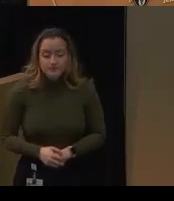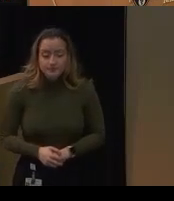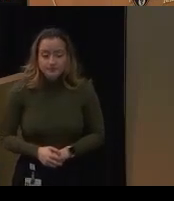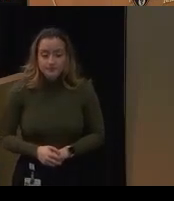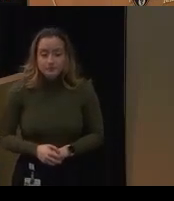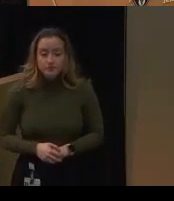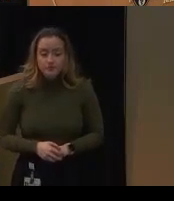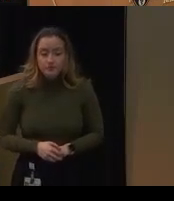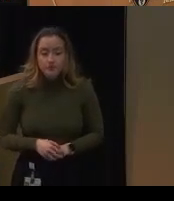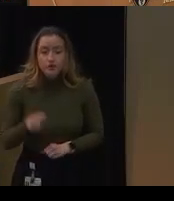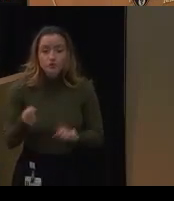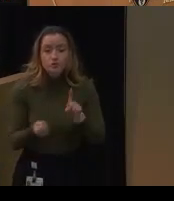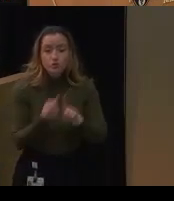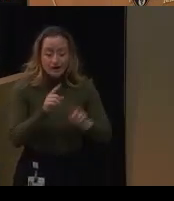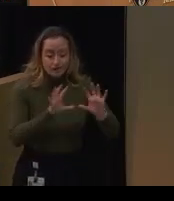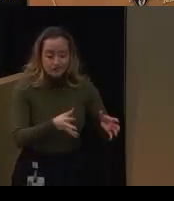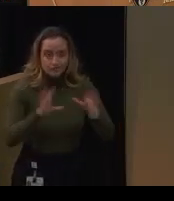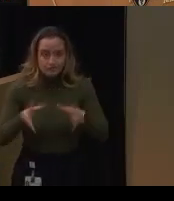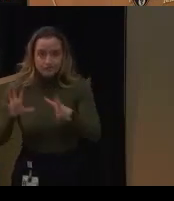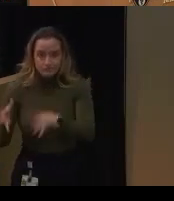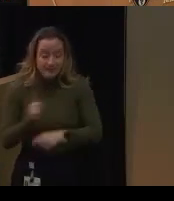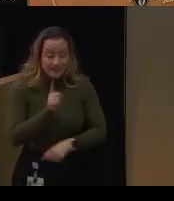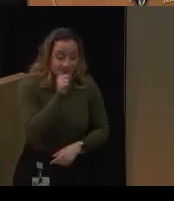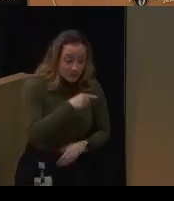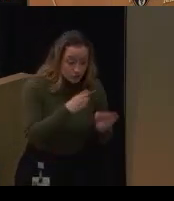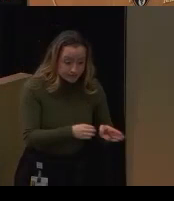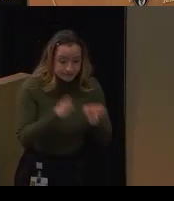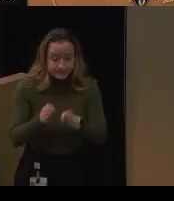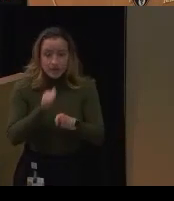assign people to read fiction non-fiction or no reading at all we had them read if they